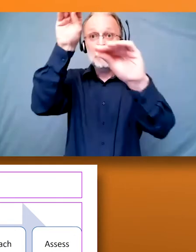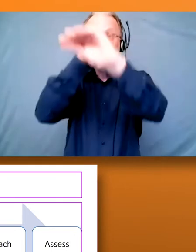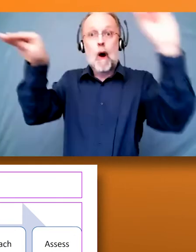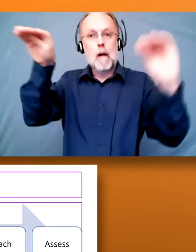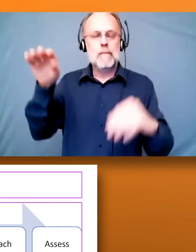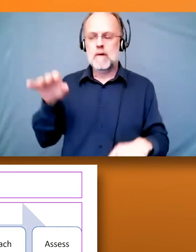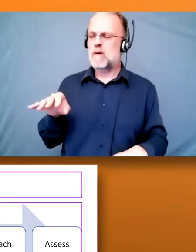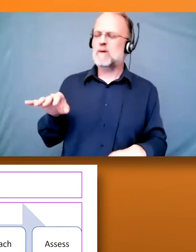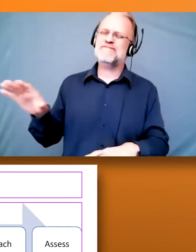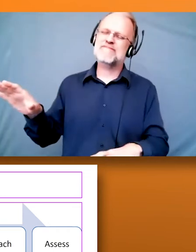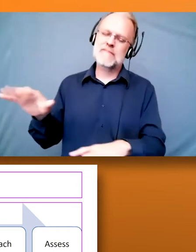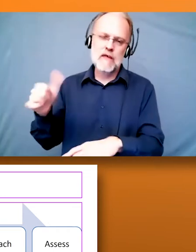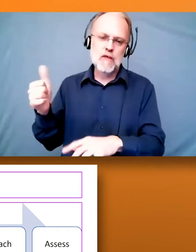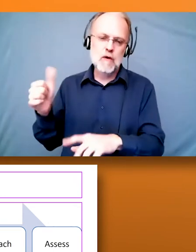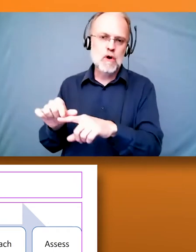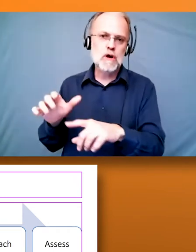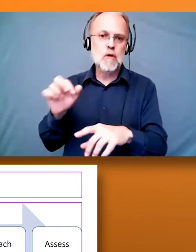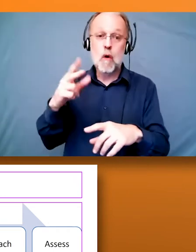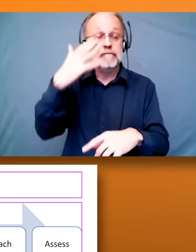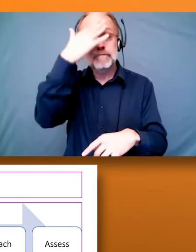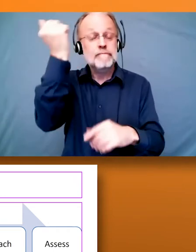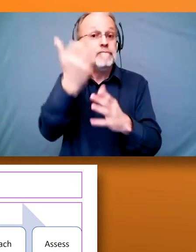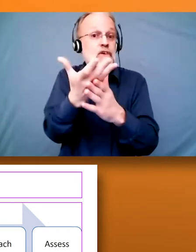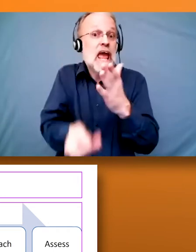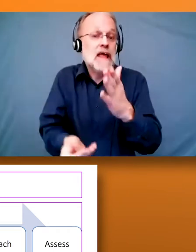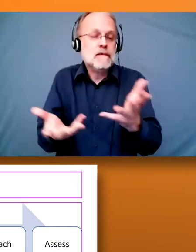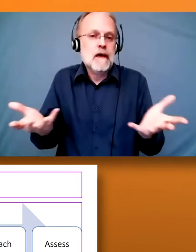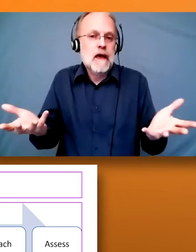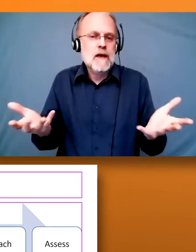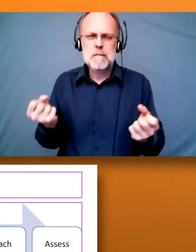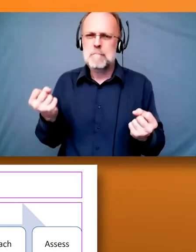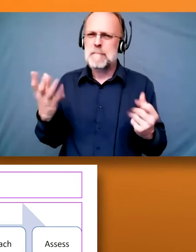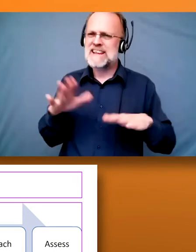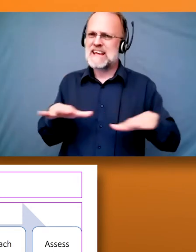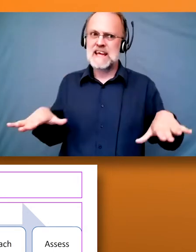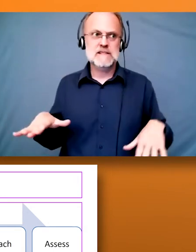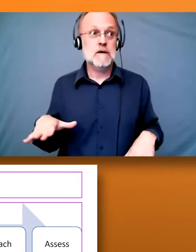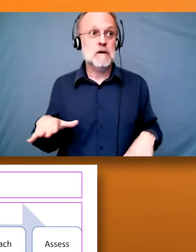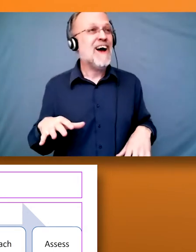Maybe they swap it out for something else or, you know, they just forget it because a lot of our kids